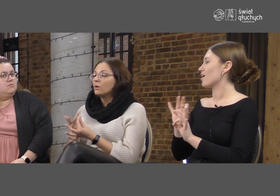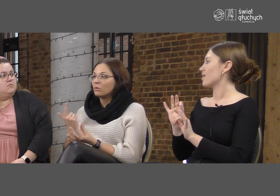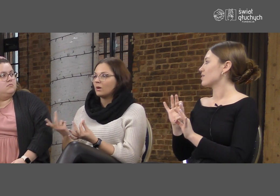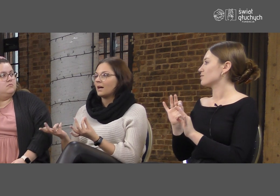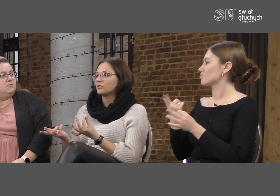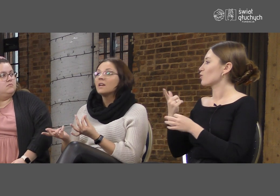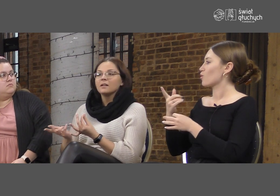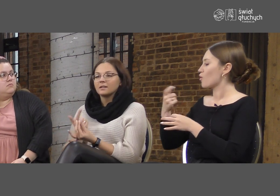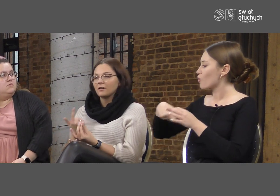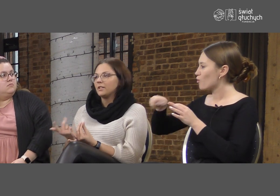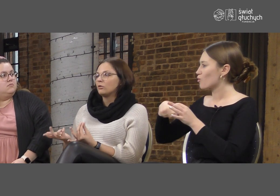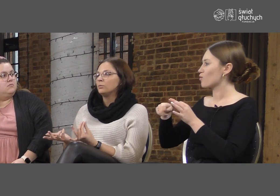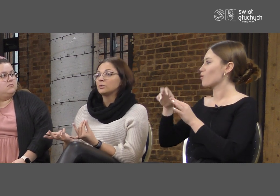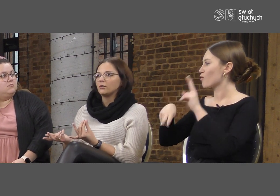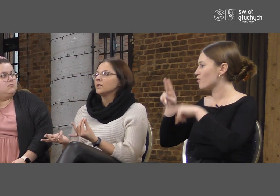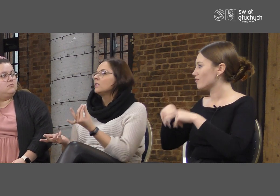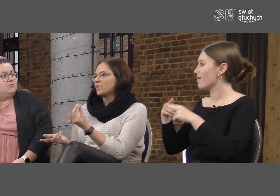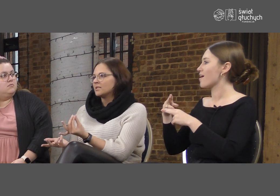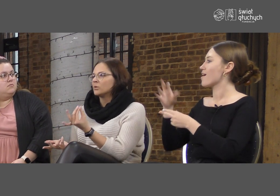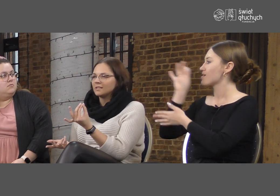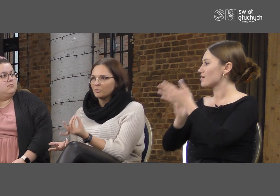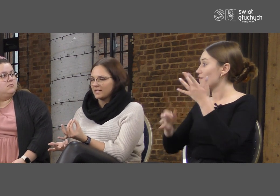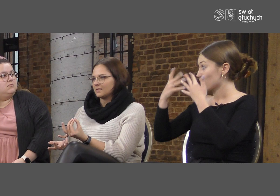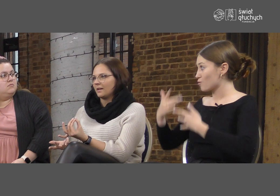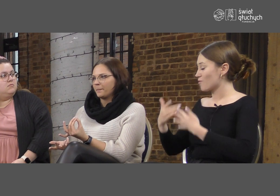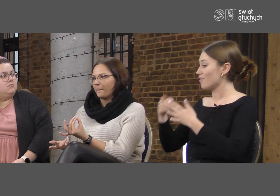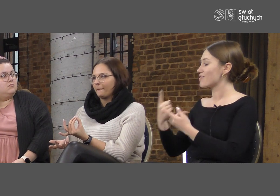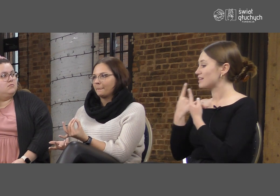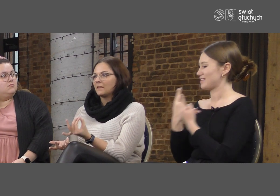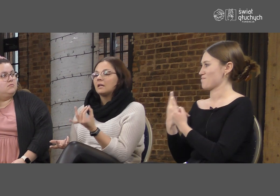cook, computer graphic designer. This is independent work.